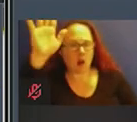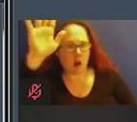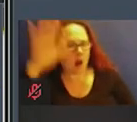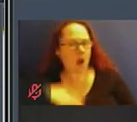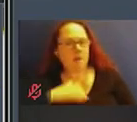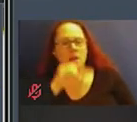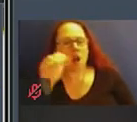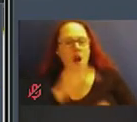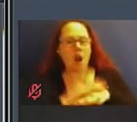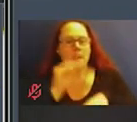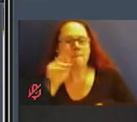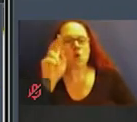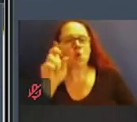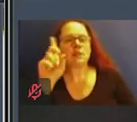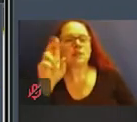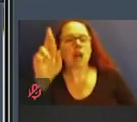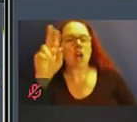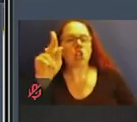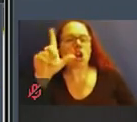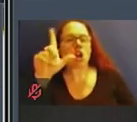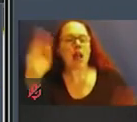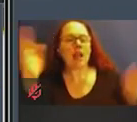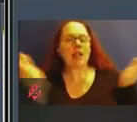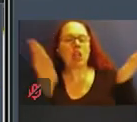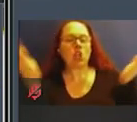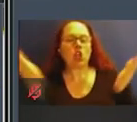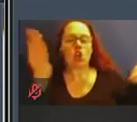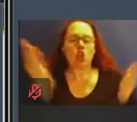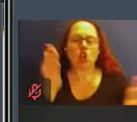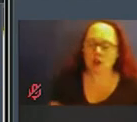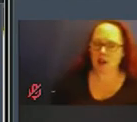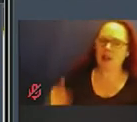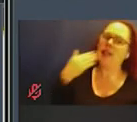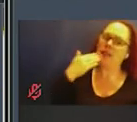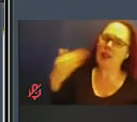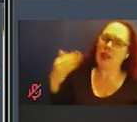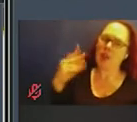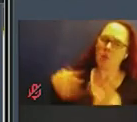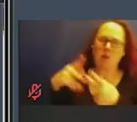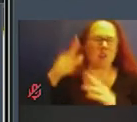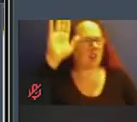Okay. Dr. Klein here. Okay. Wonderful. Perfect. Okay. I'm having problems with the system.